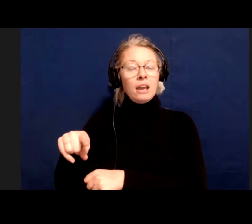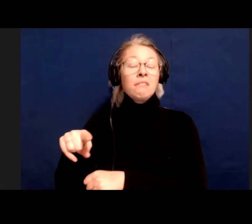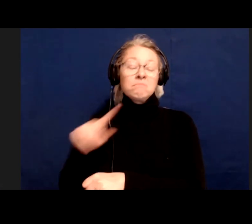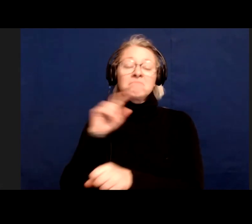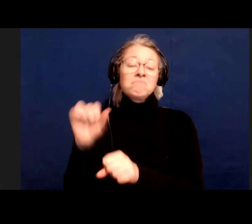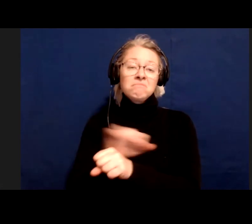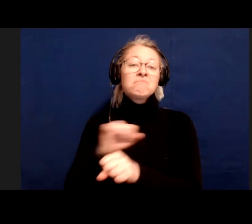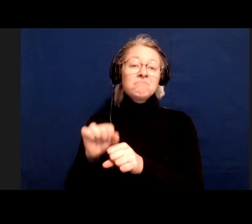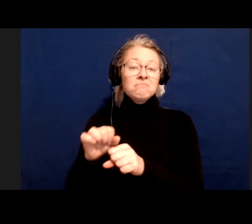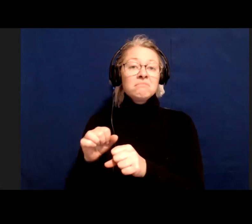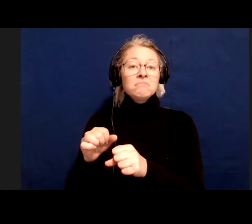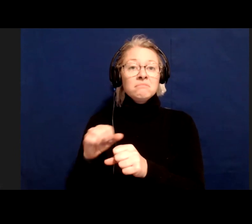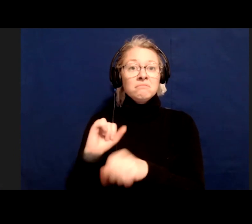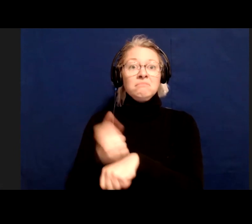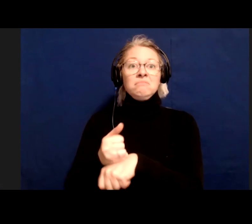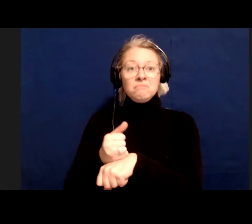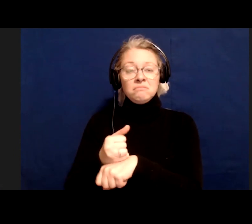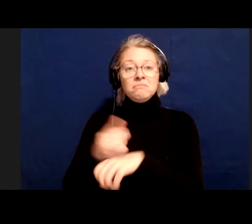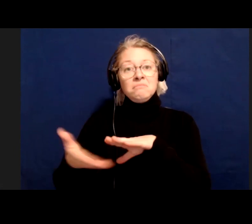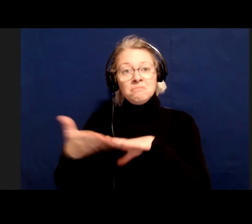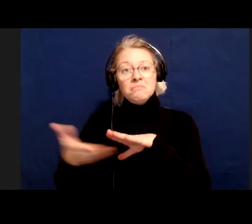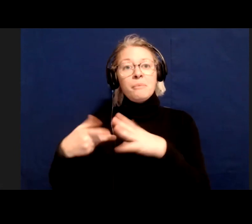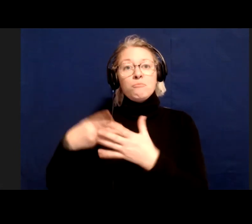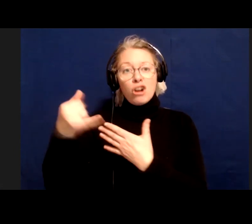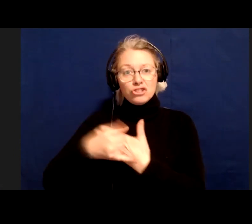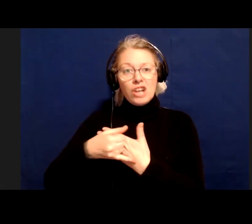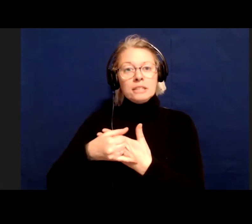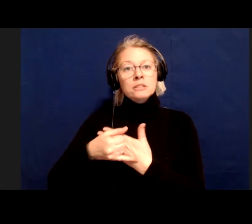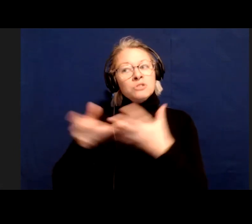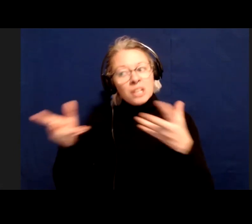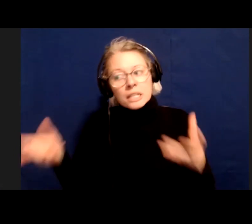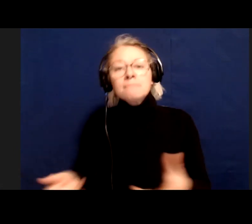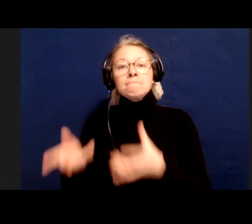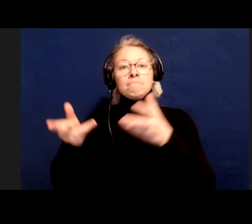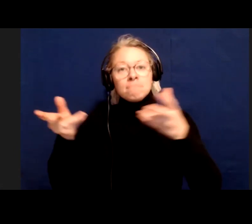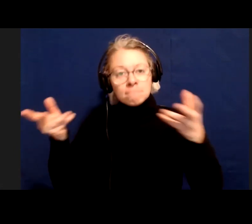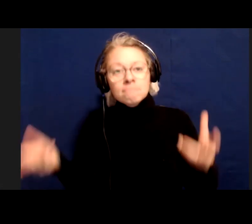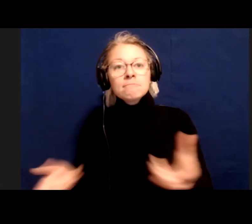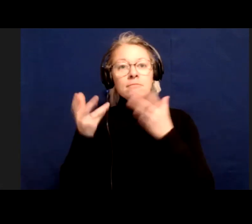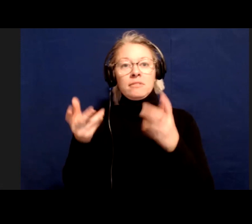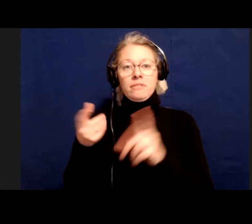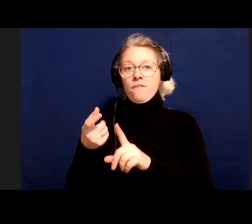the projects that were already underway in some form that we took on from the City of